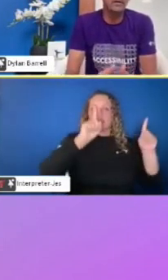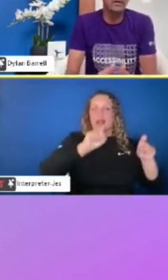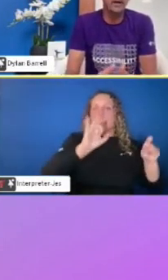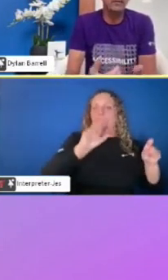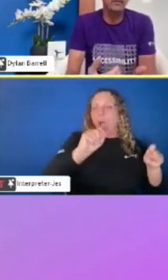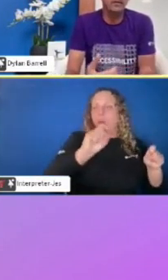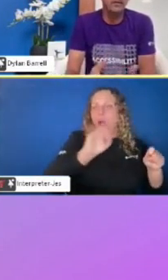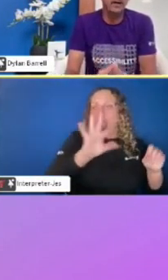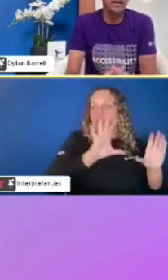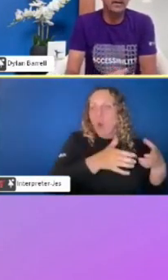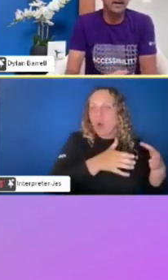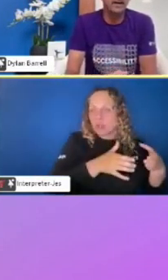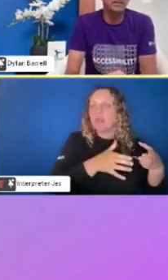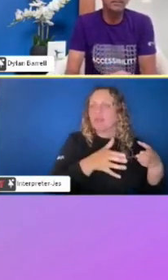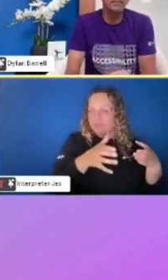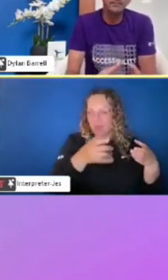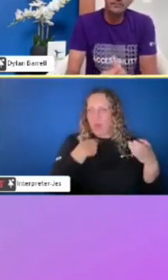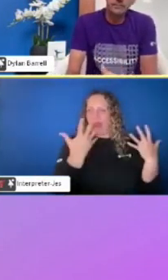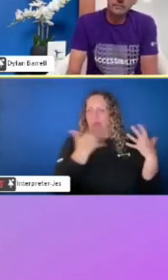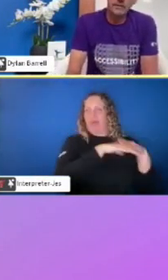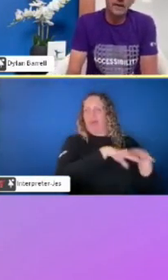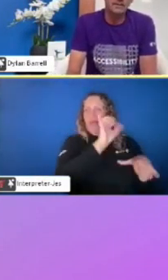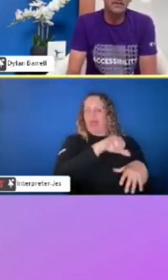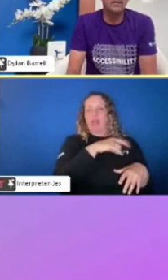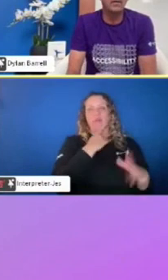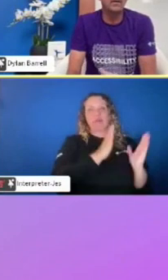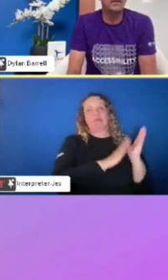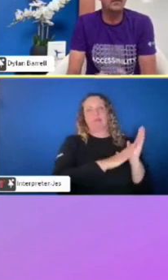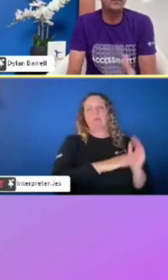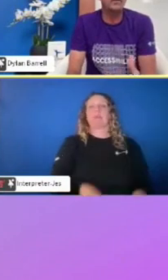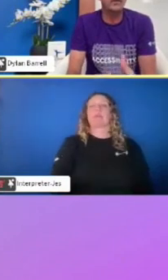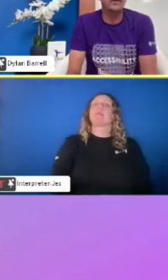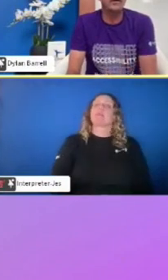that you have doing the graded exams. And so organizations can turn it on